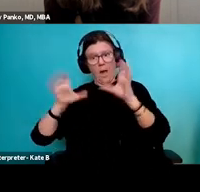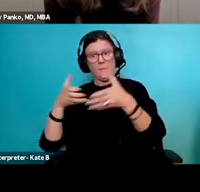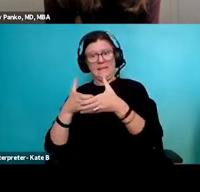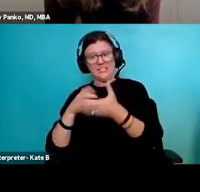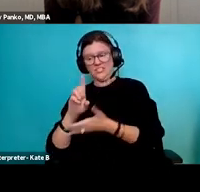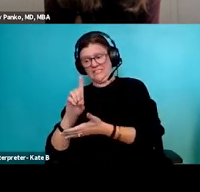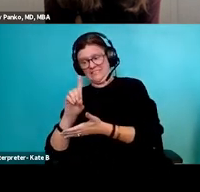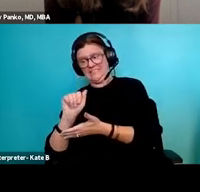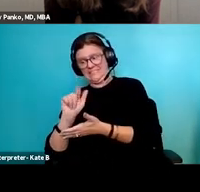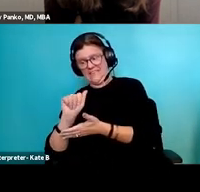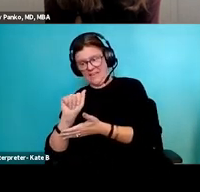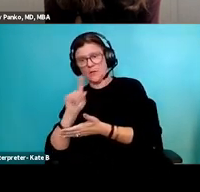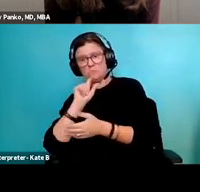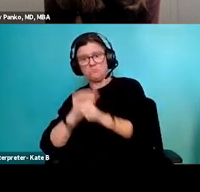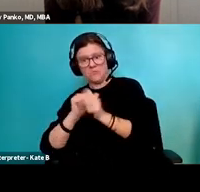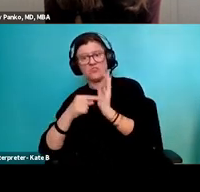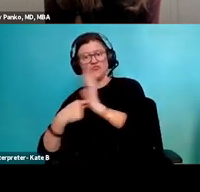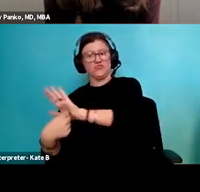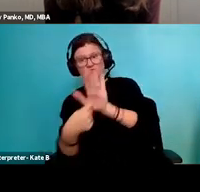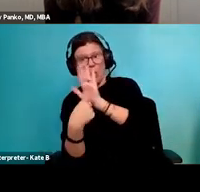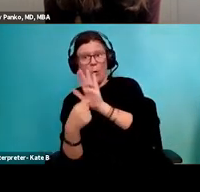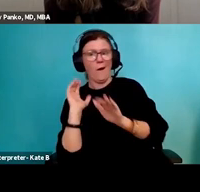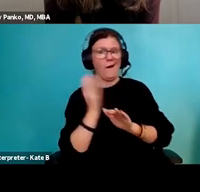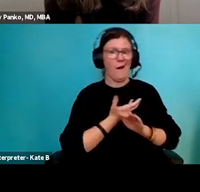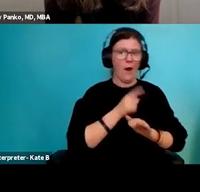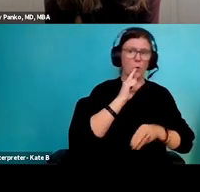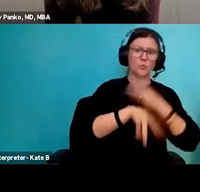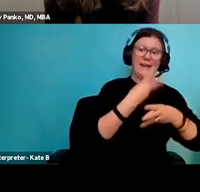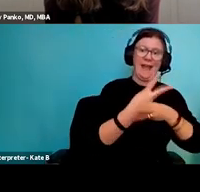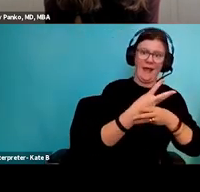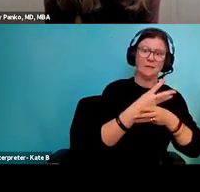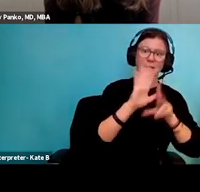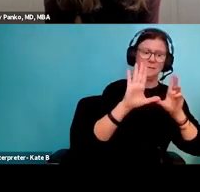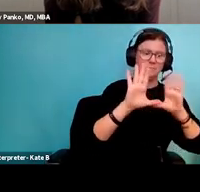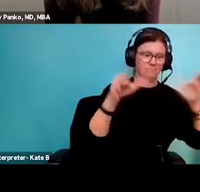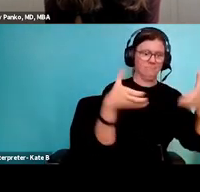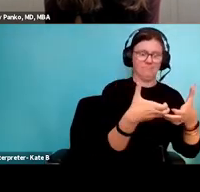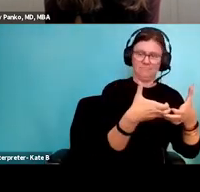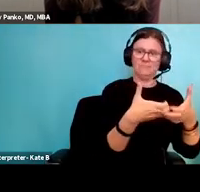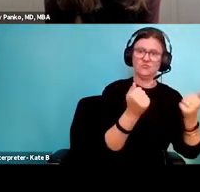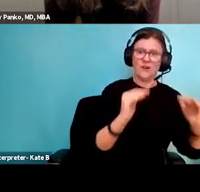that adequately reflect the very populations that we are trying to improve care for, we